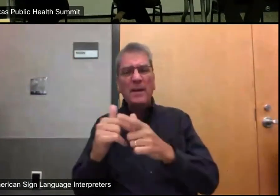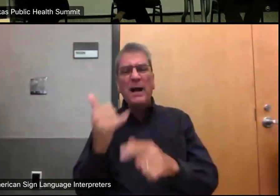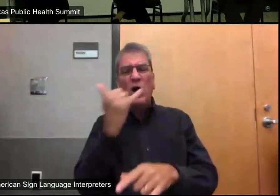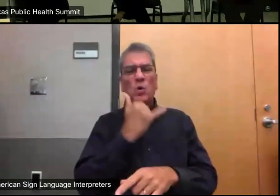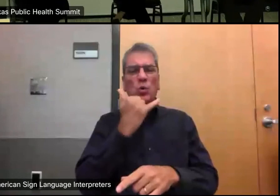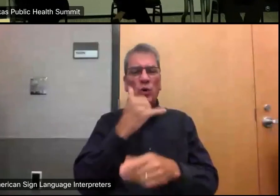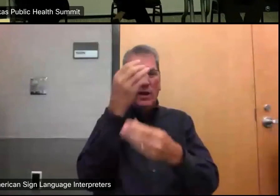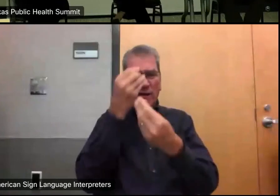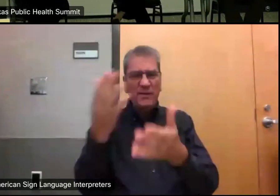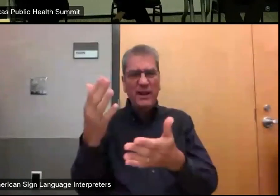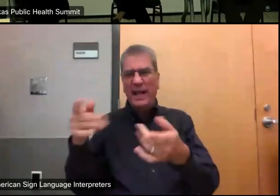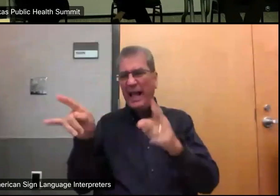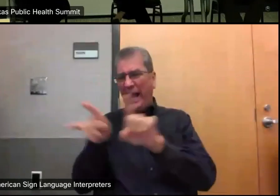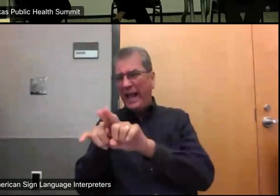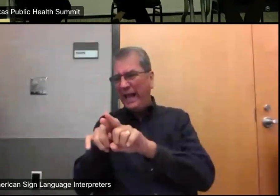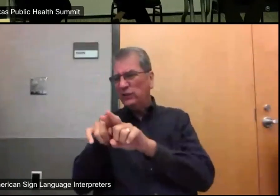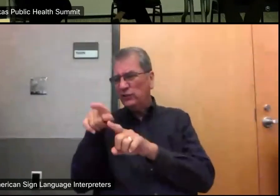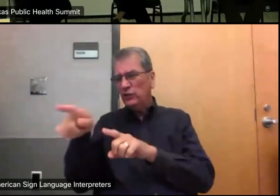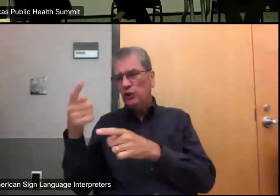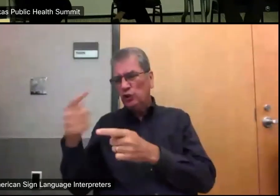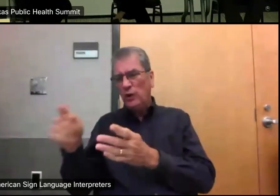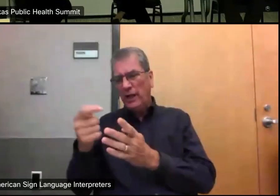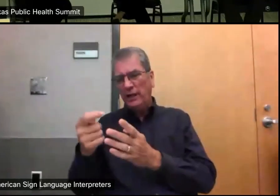as you're knocking it down. It's like that construction like, in the work that we do.